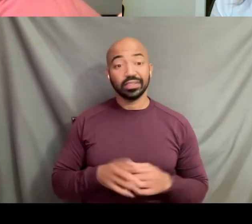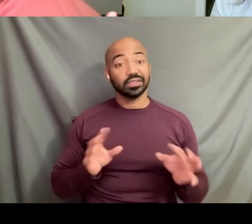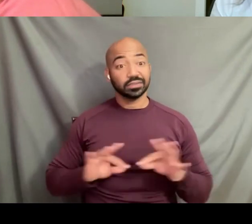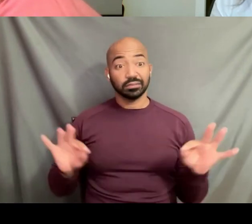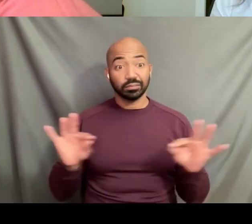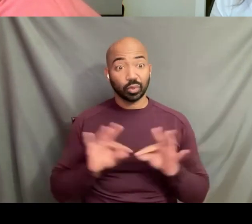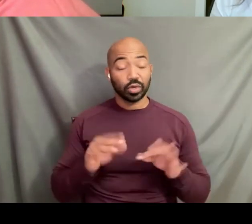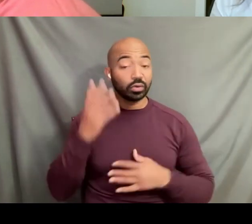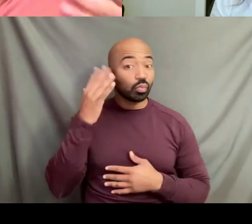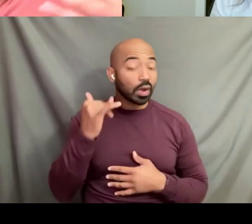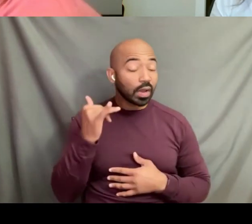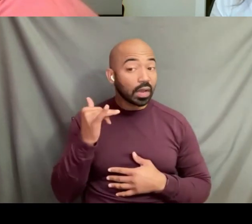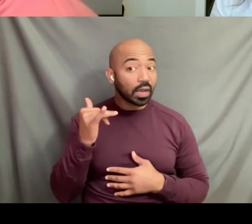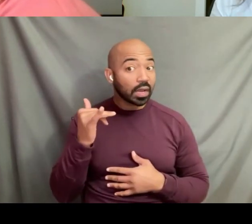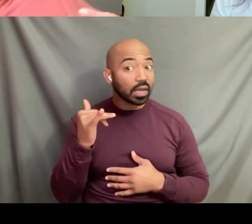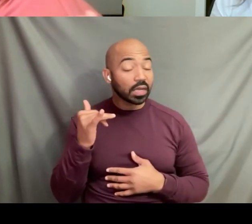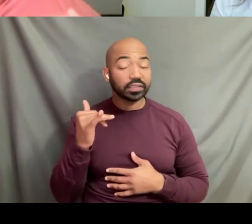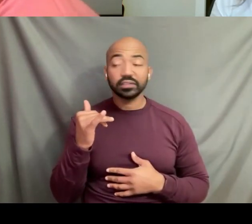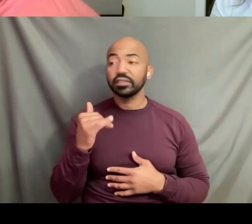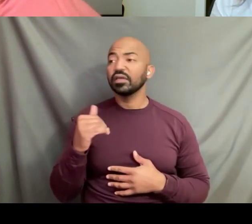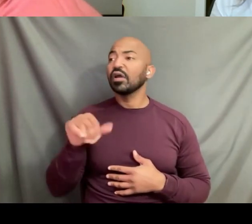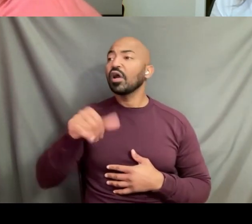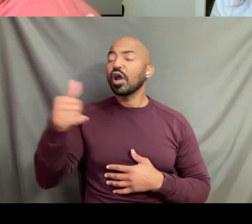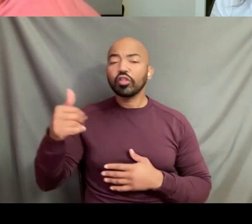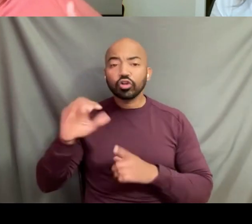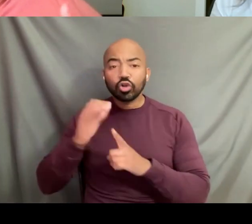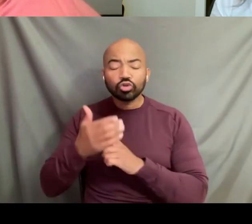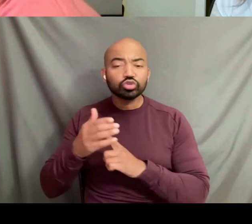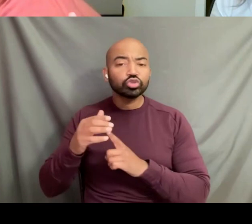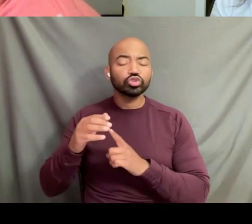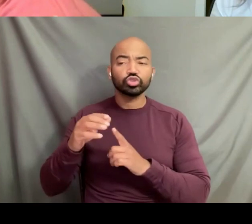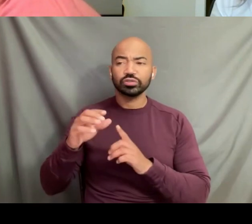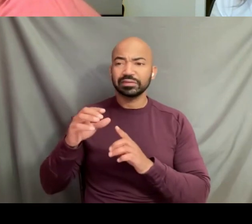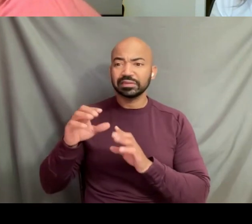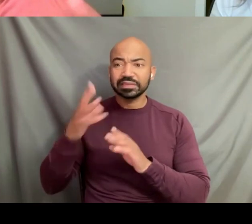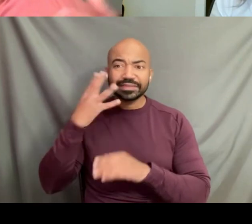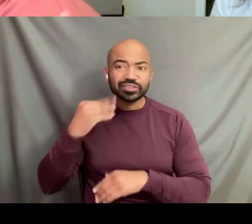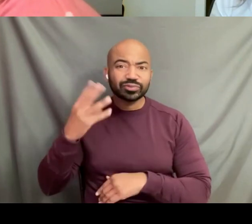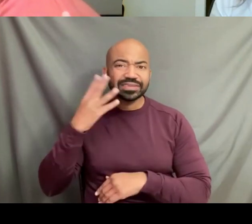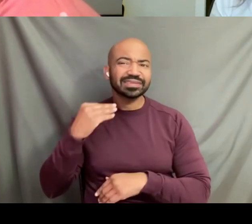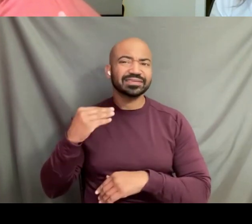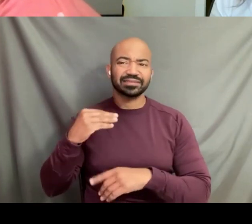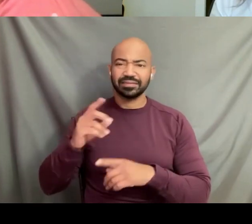other backgrounds and other cultures where disability may not be viewed the same way it